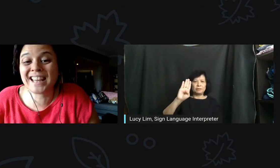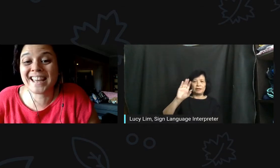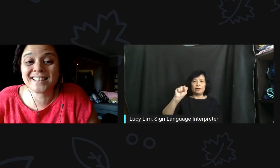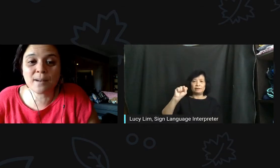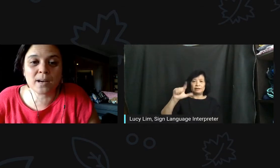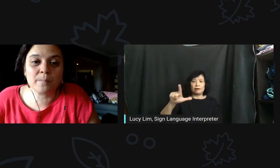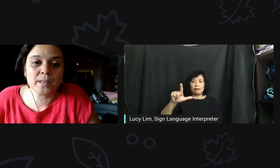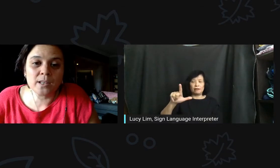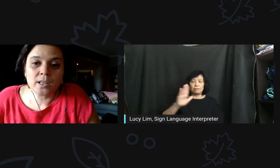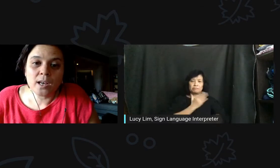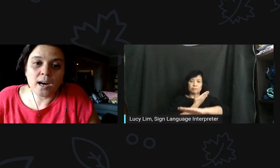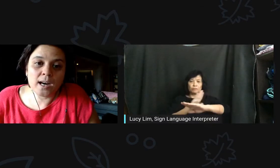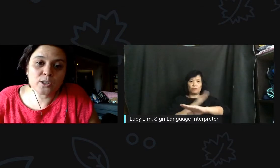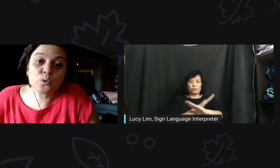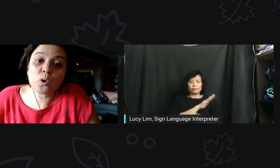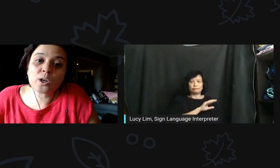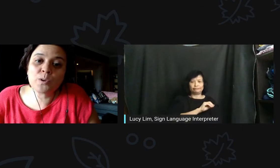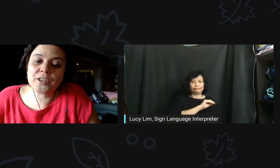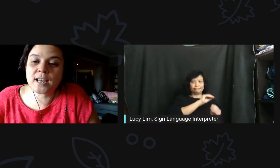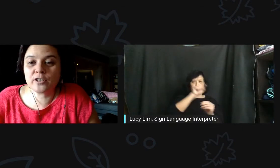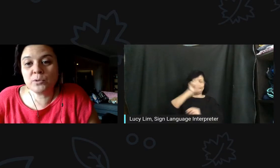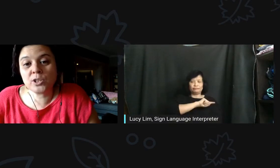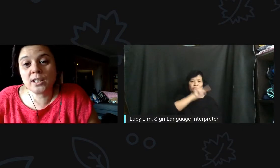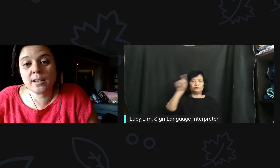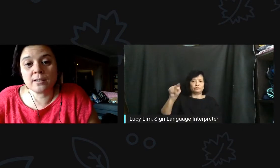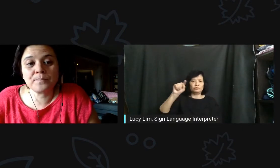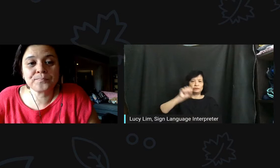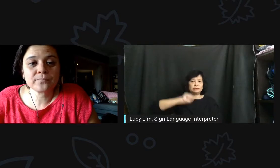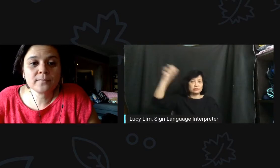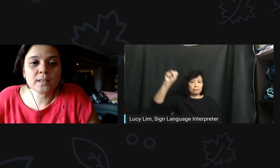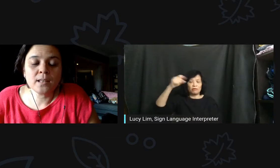to KK (Kota KInabalu), Sabah, to work with the Deaf community there.